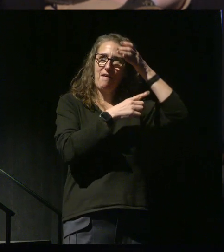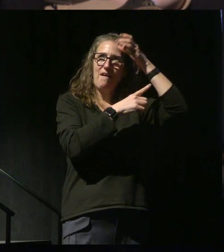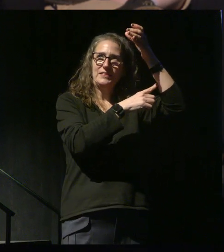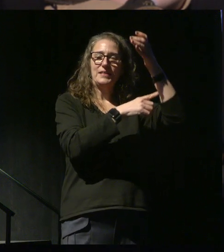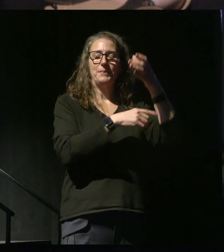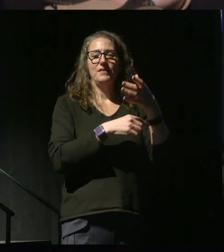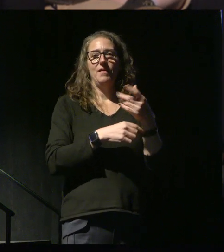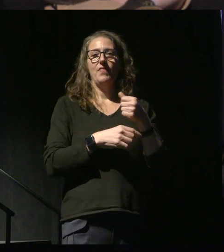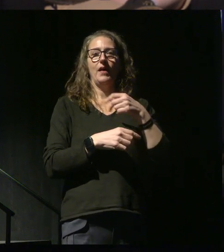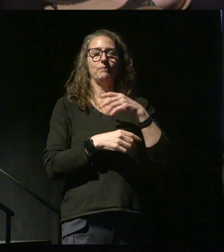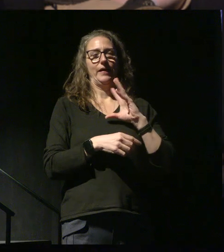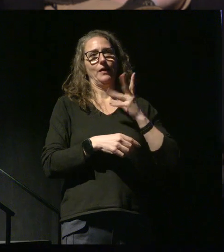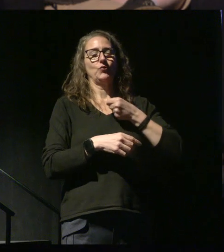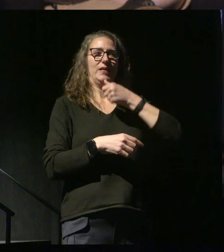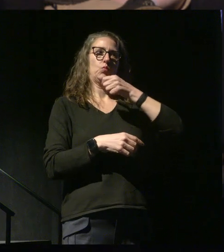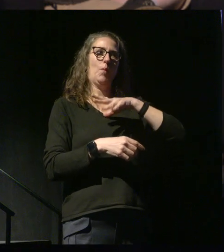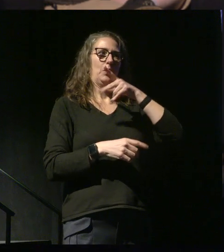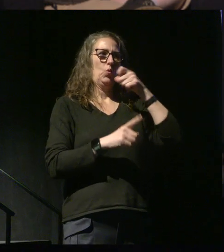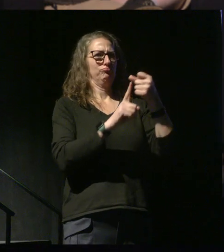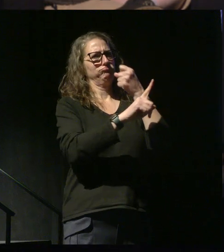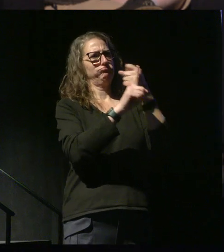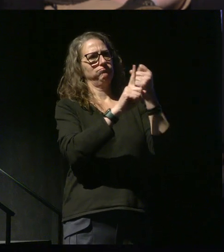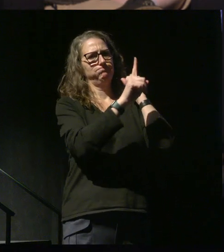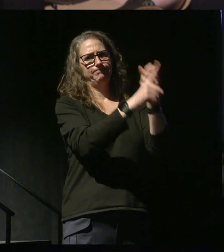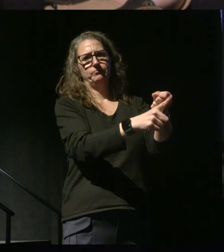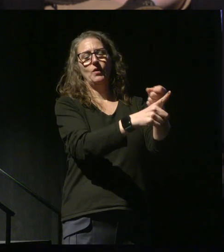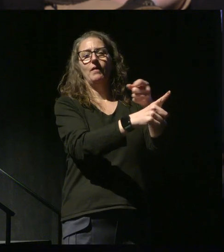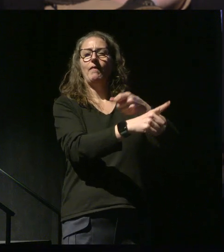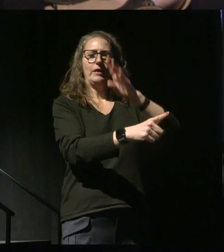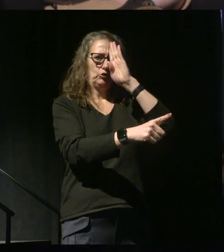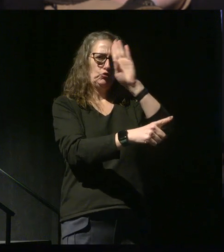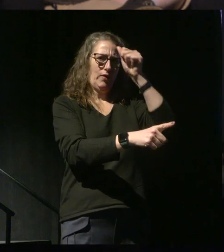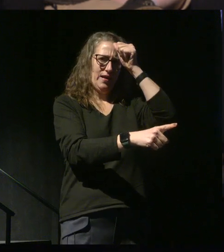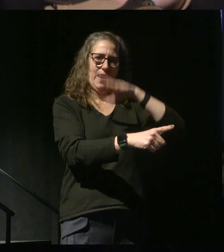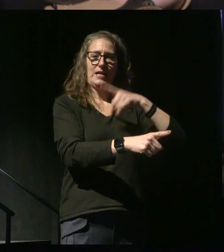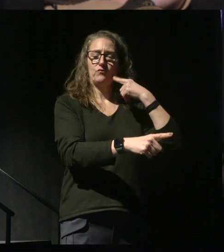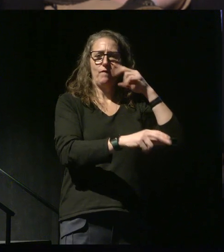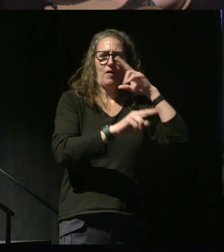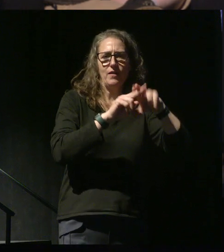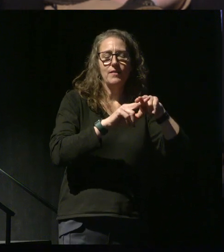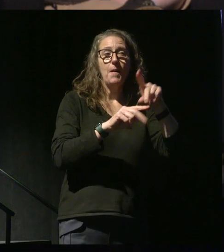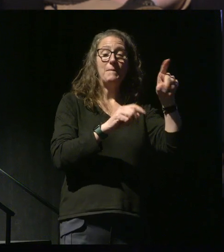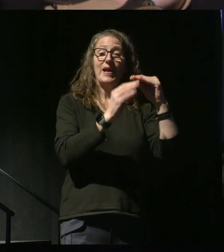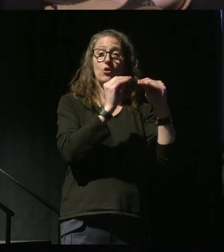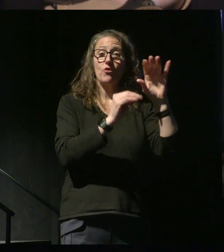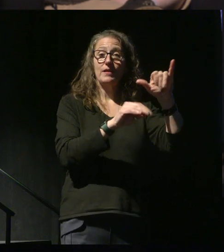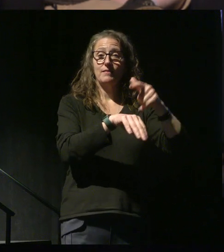women beat substrate guys for fun. And I remember even then, my editors who were lovely and also trans actually like, said to me,